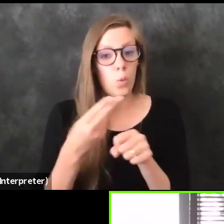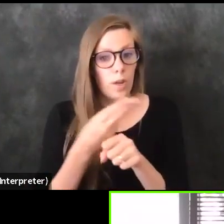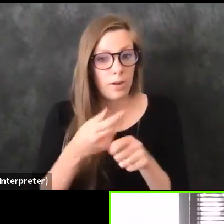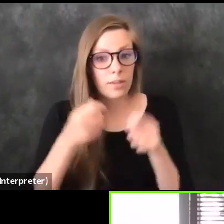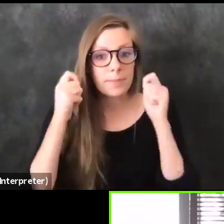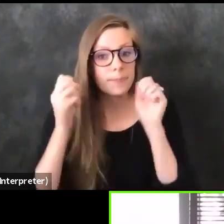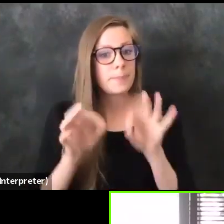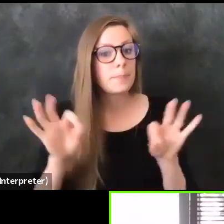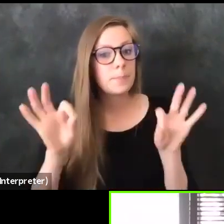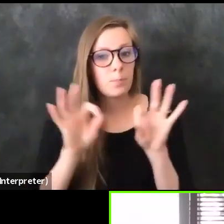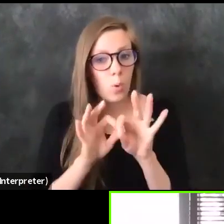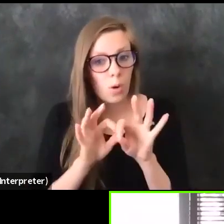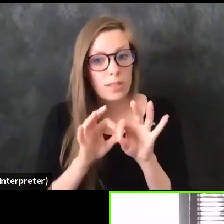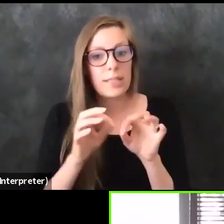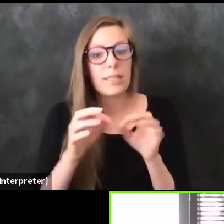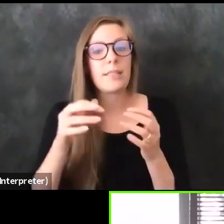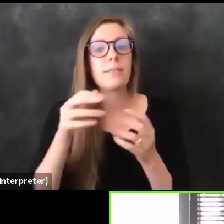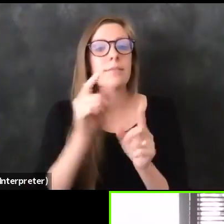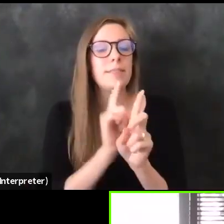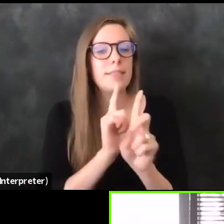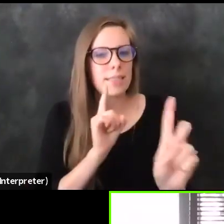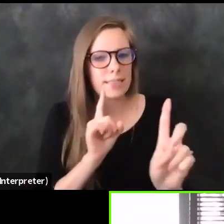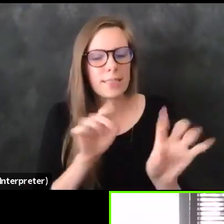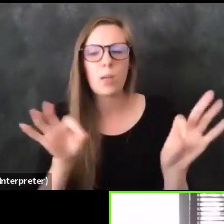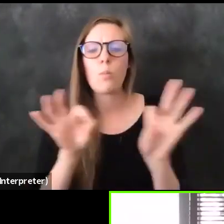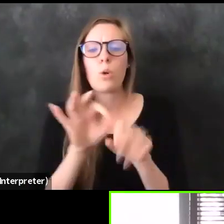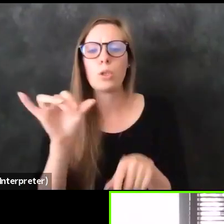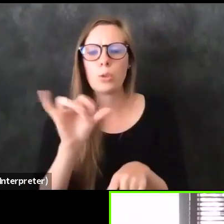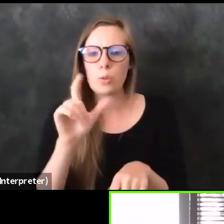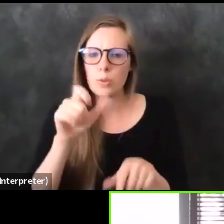masks and social distancing would also need to continue getting tested